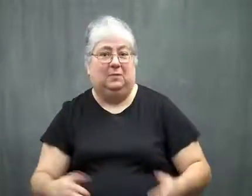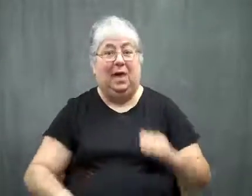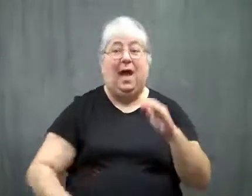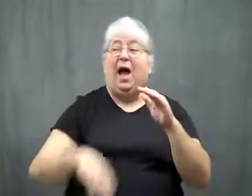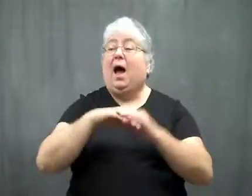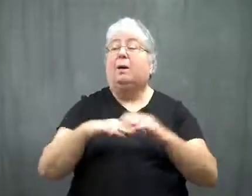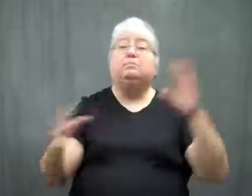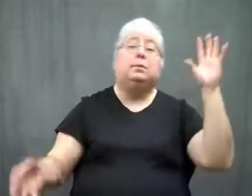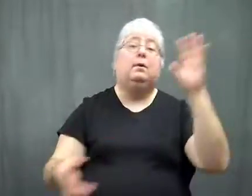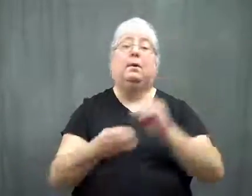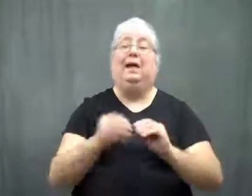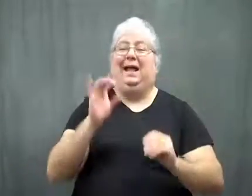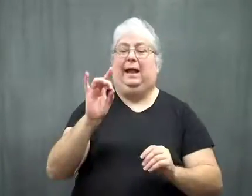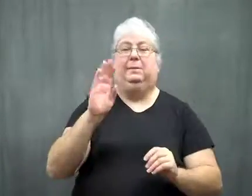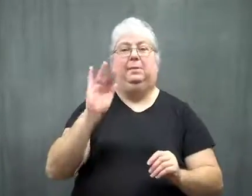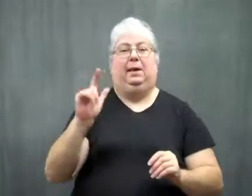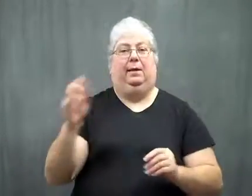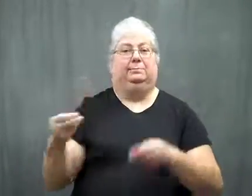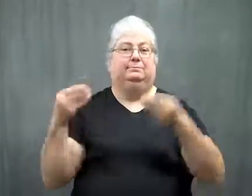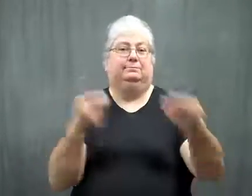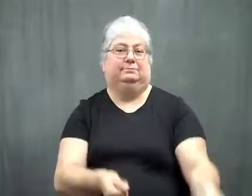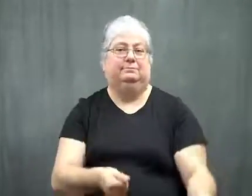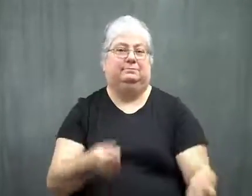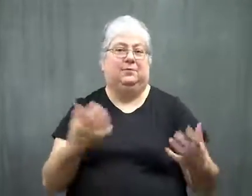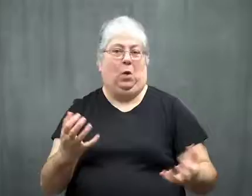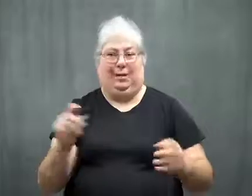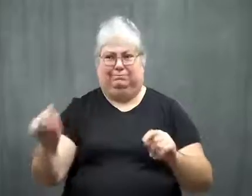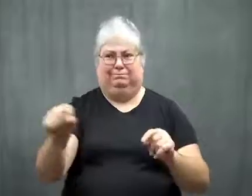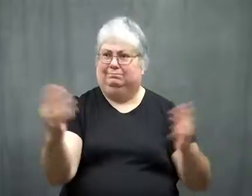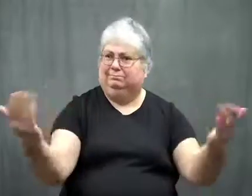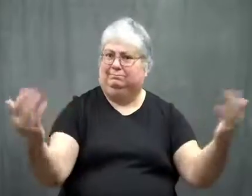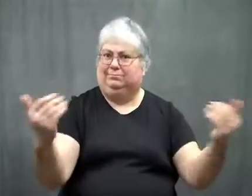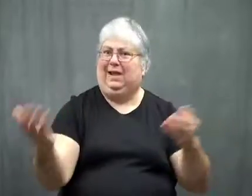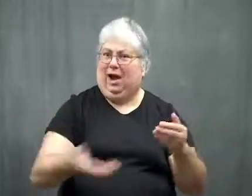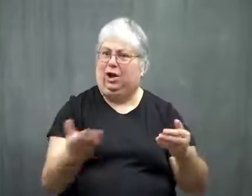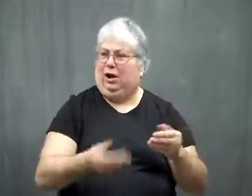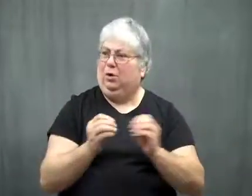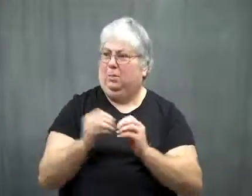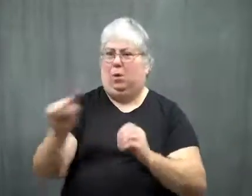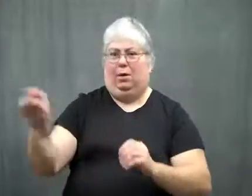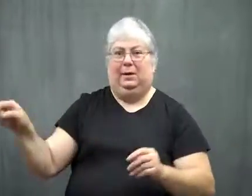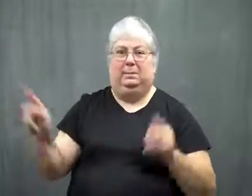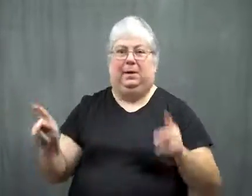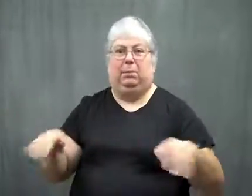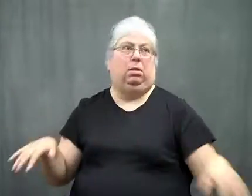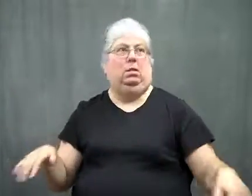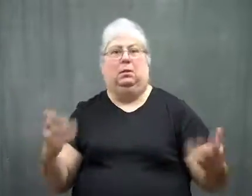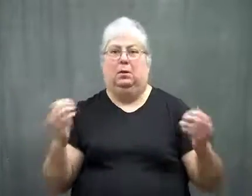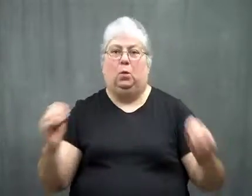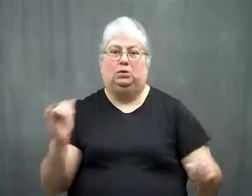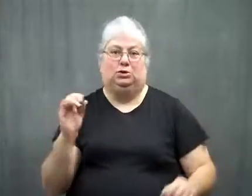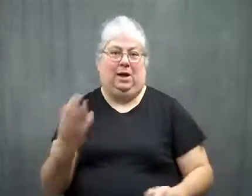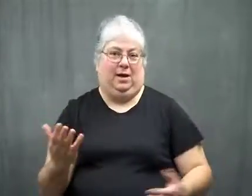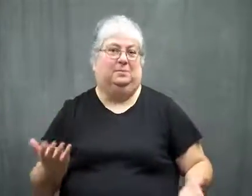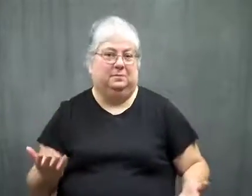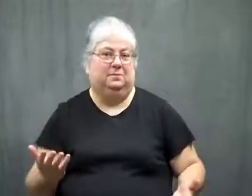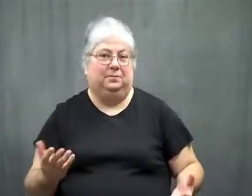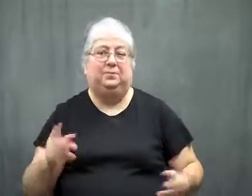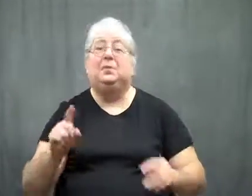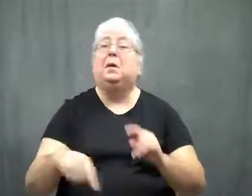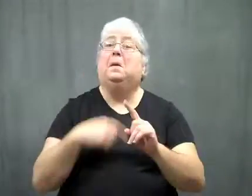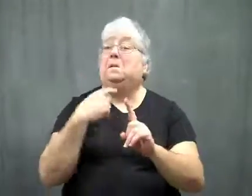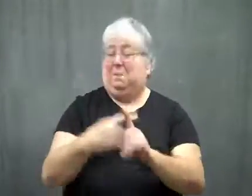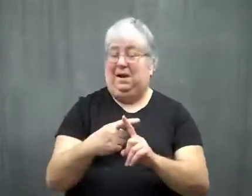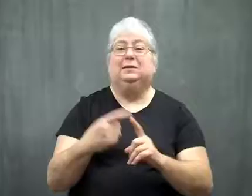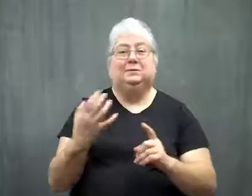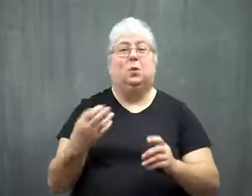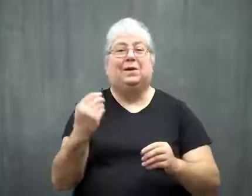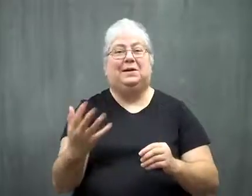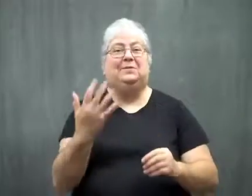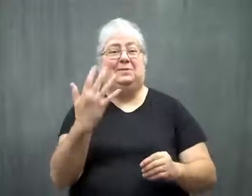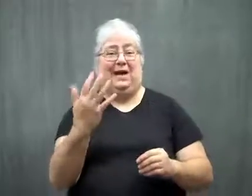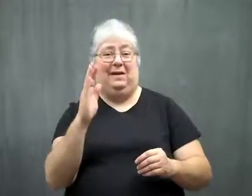This program to encourage hiring the unemployed would be funded with $8 billion.